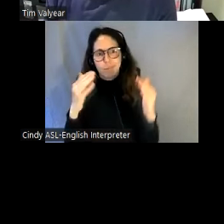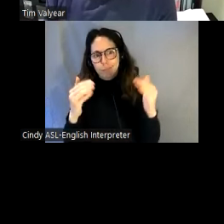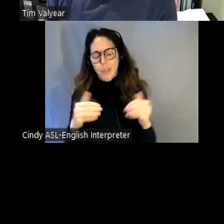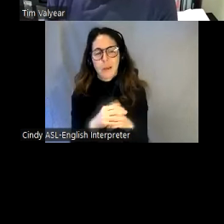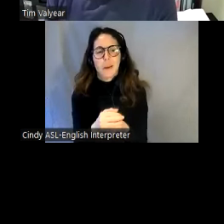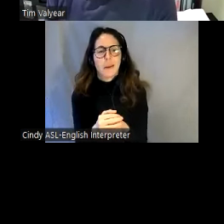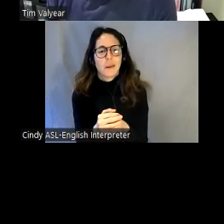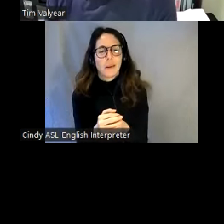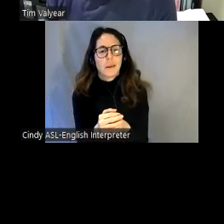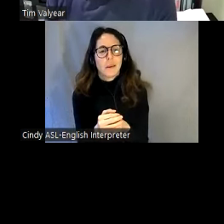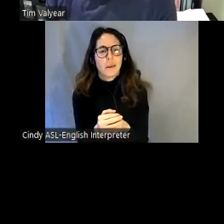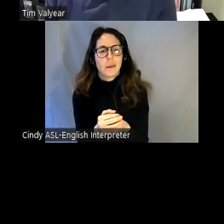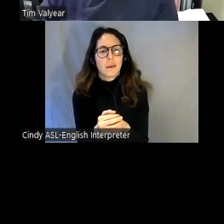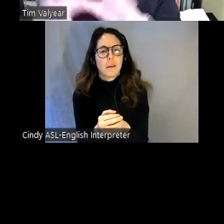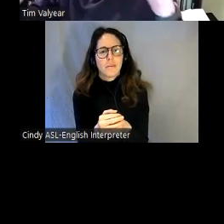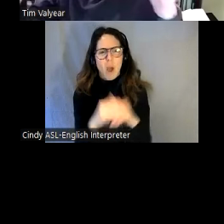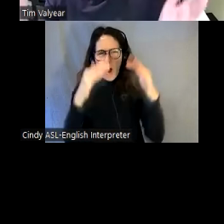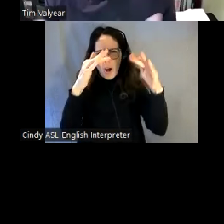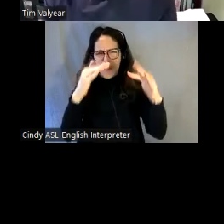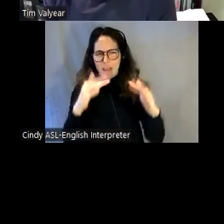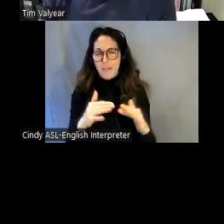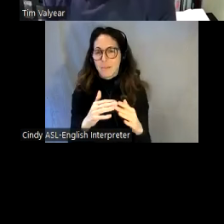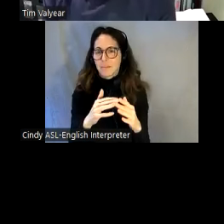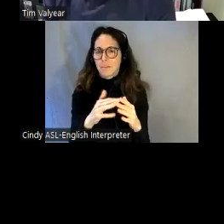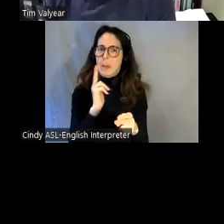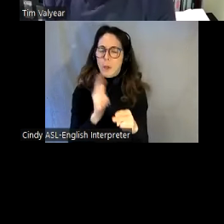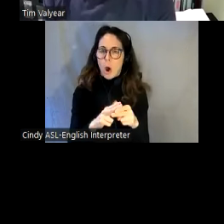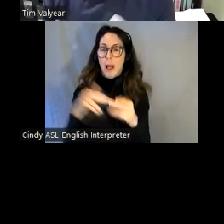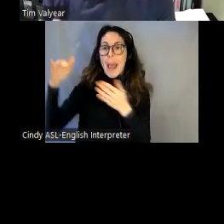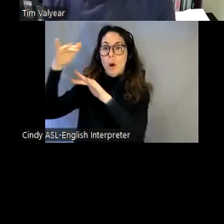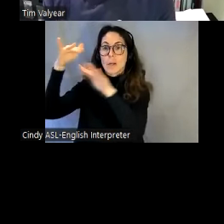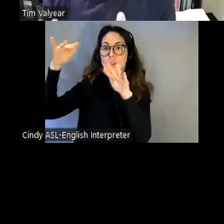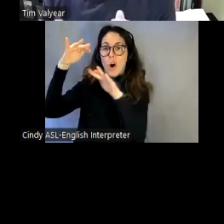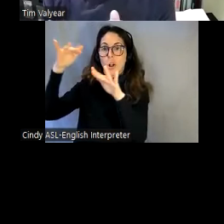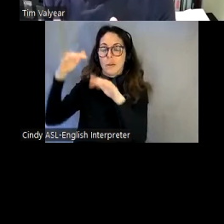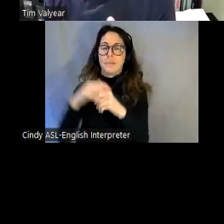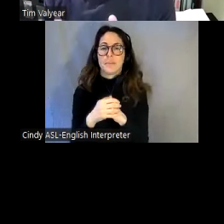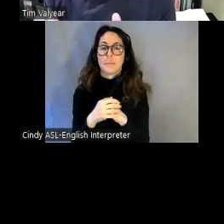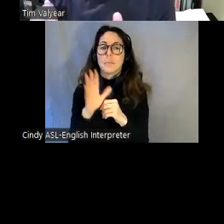CPAP. High-f